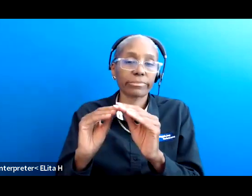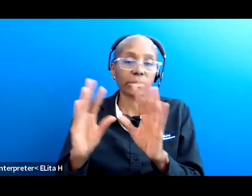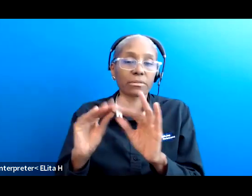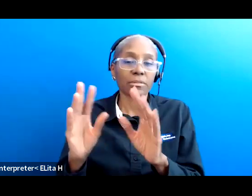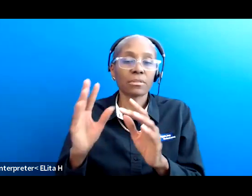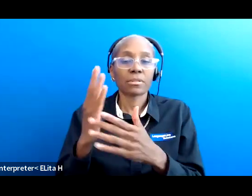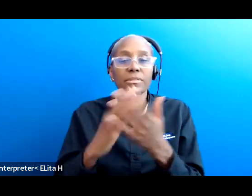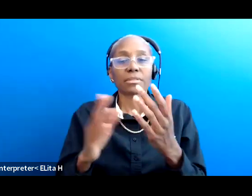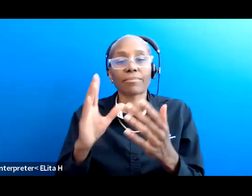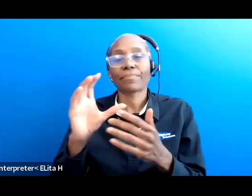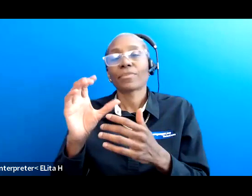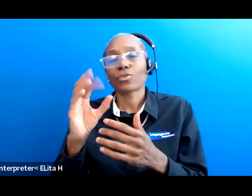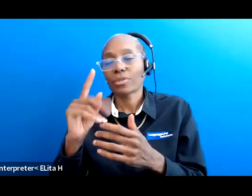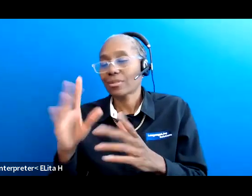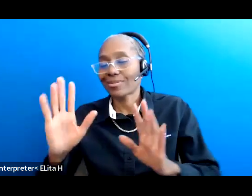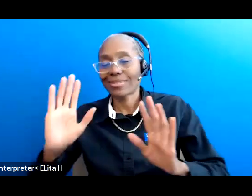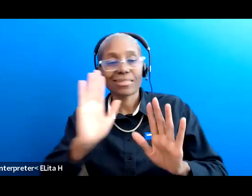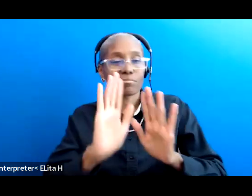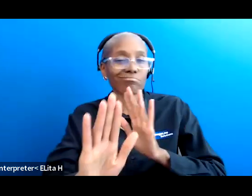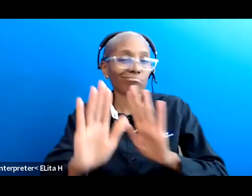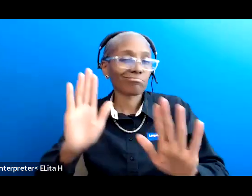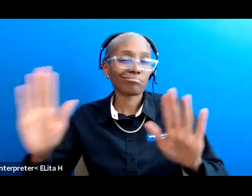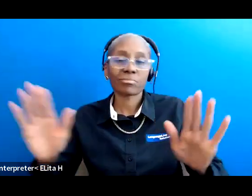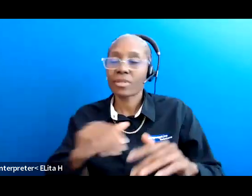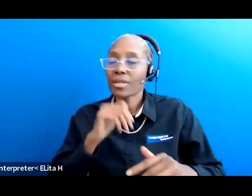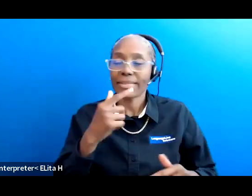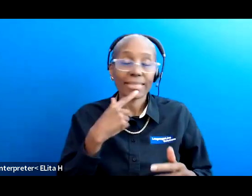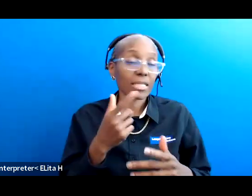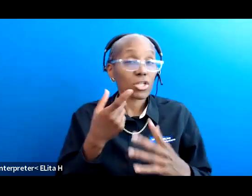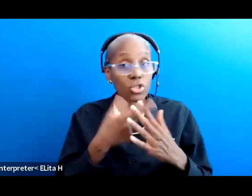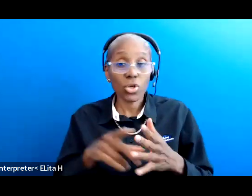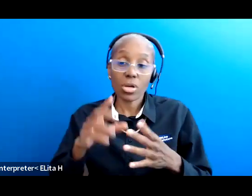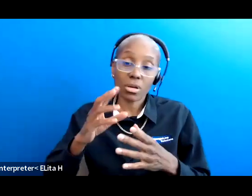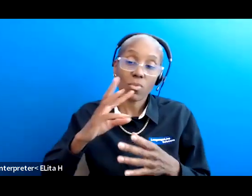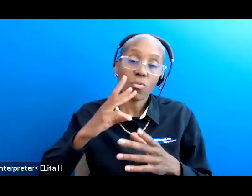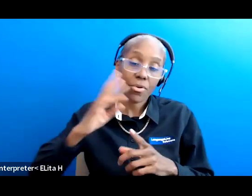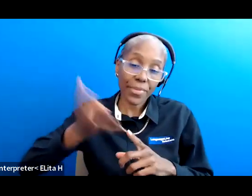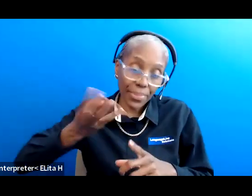That is very individual. So I'm not saying go out and start irrigating. Sometimes people will say, “No, no.